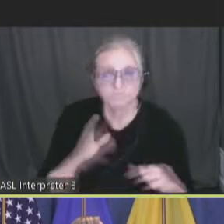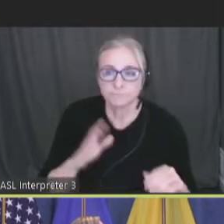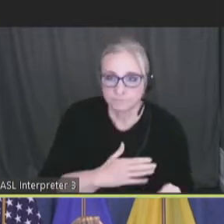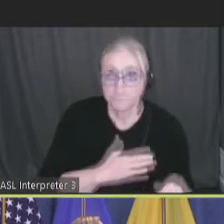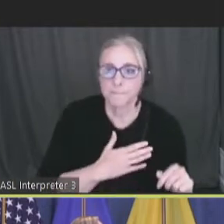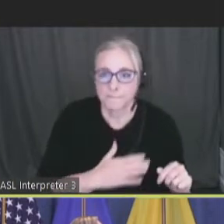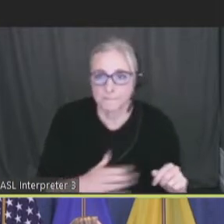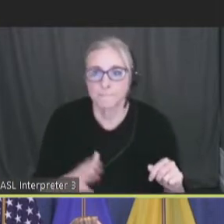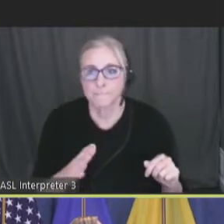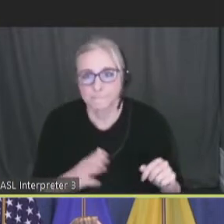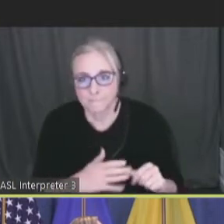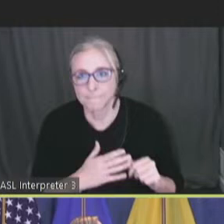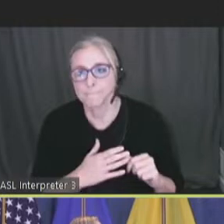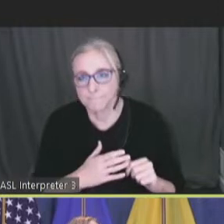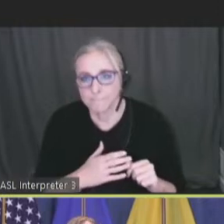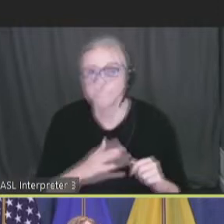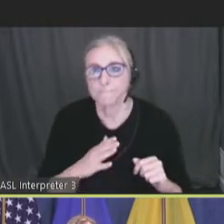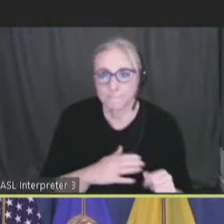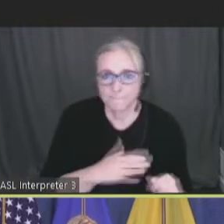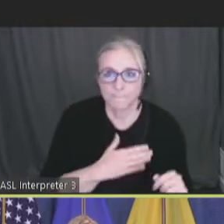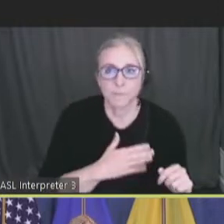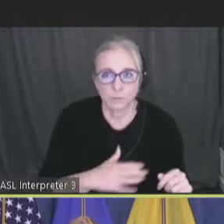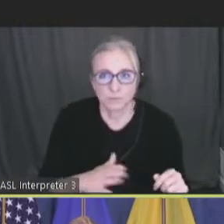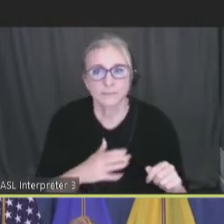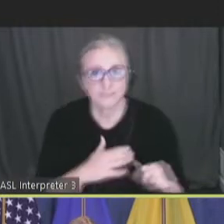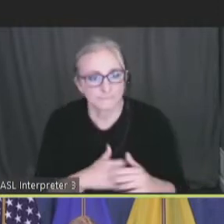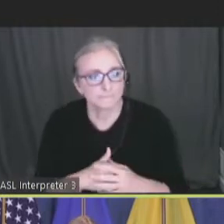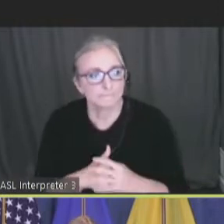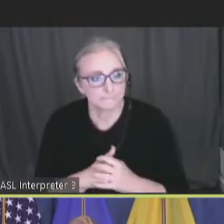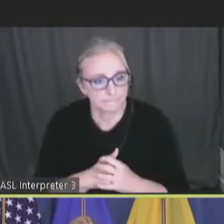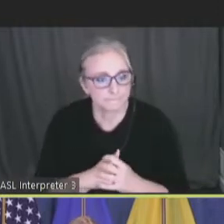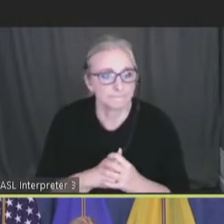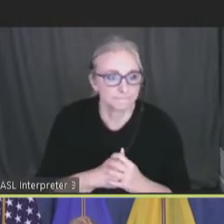[foreign language]